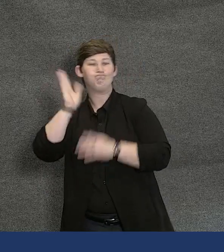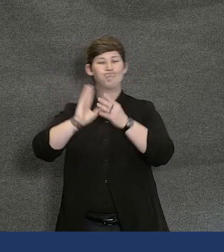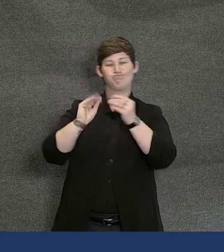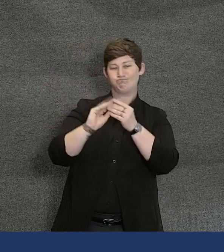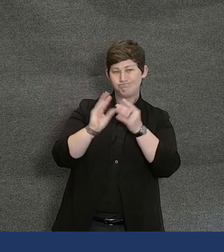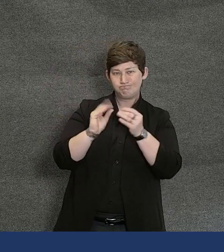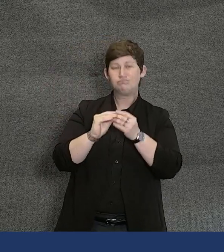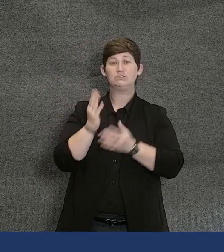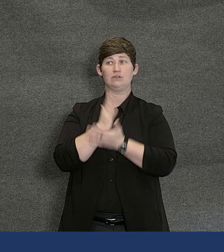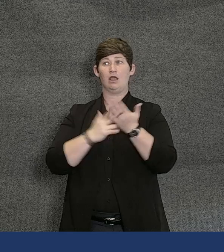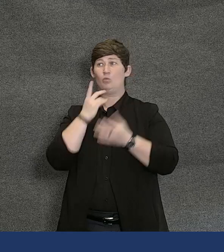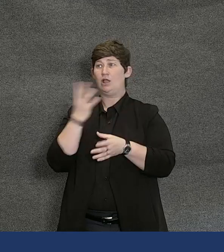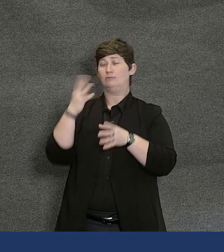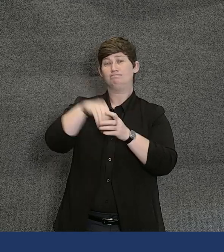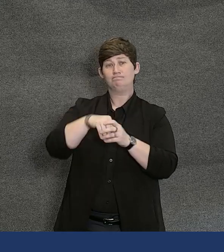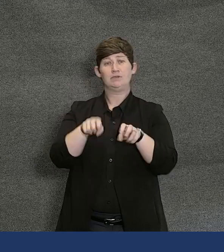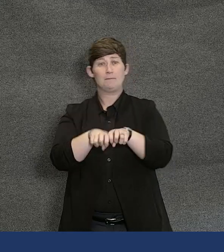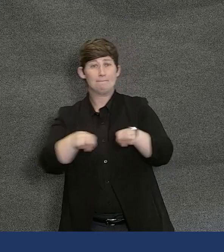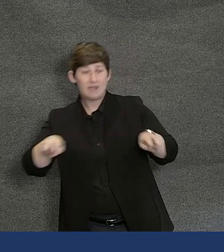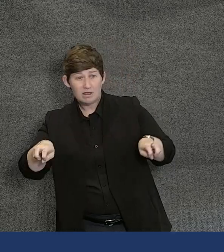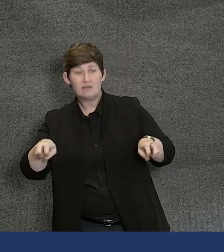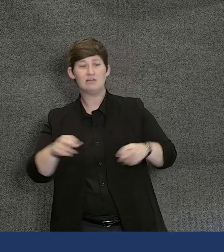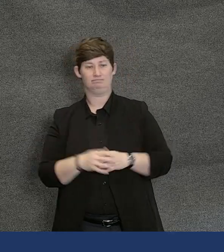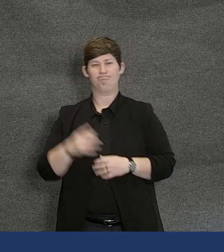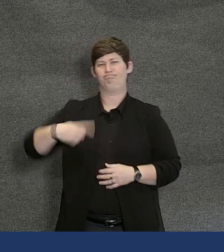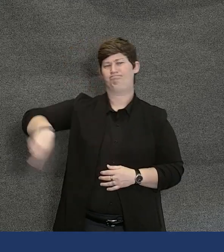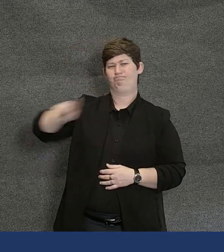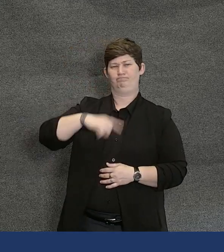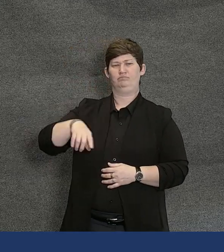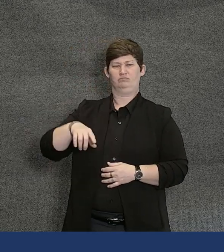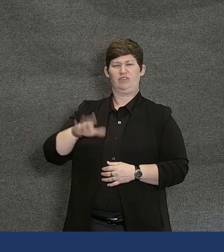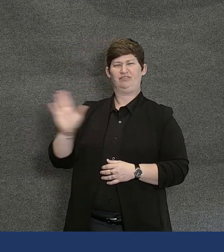are doing so based on their schedule, availability.